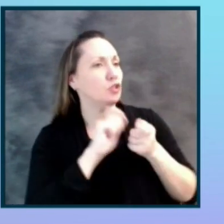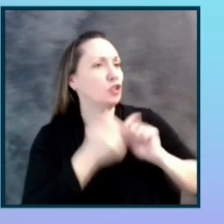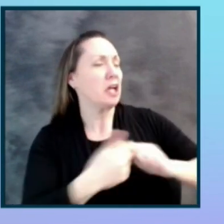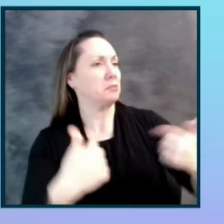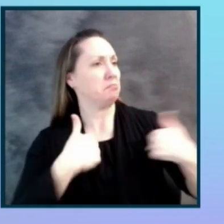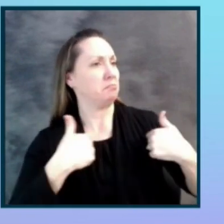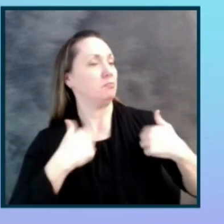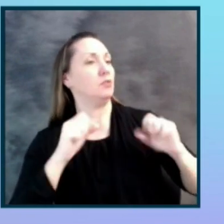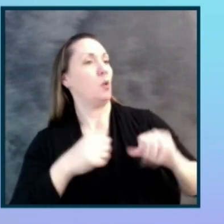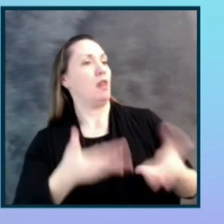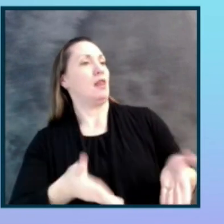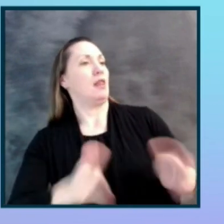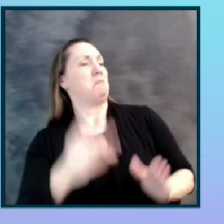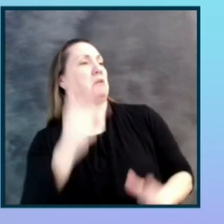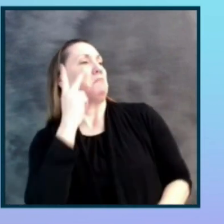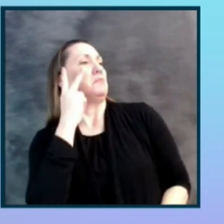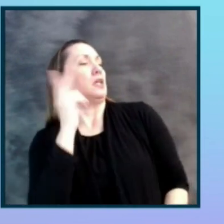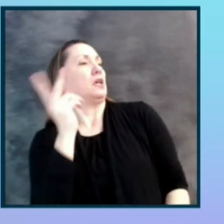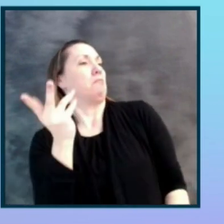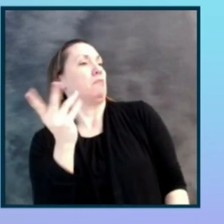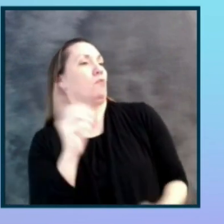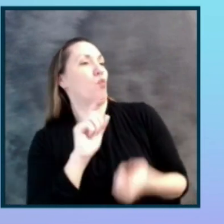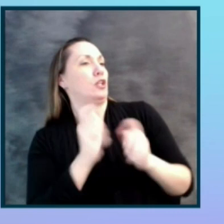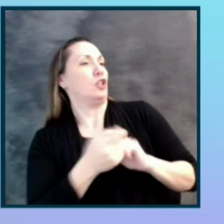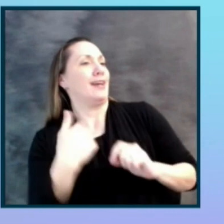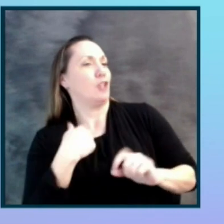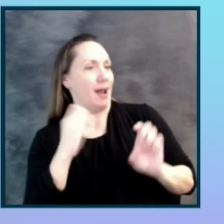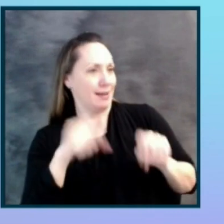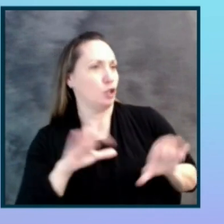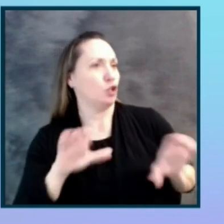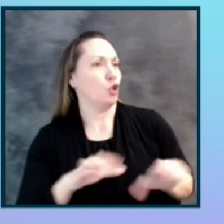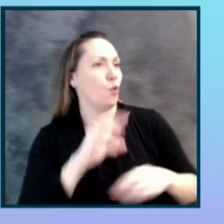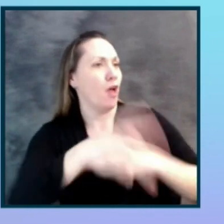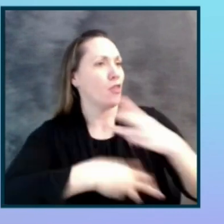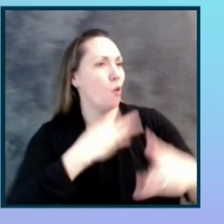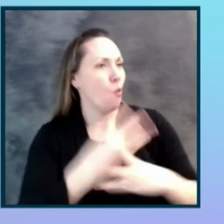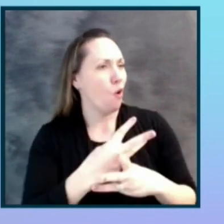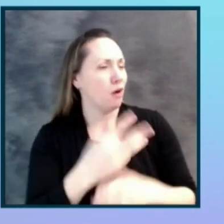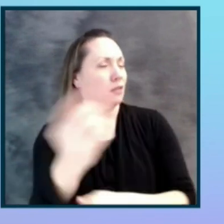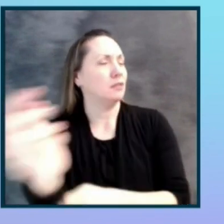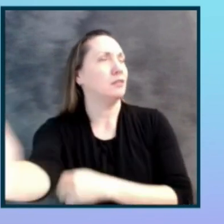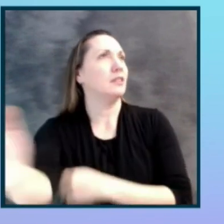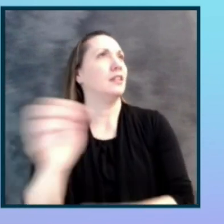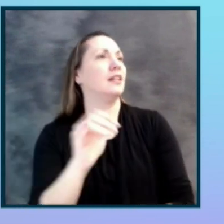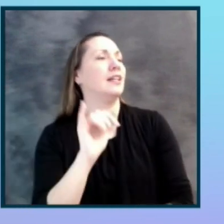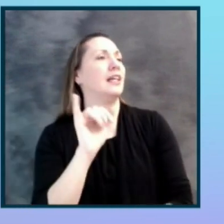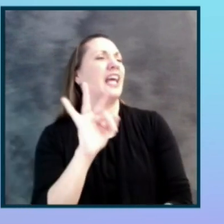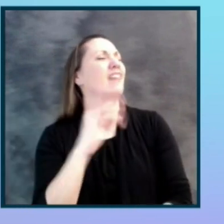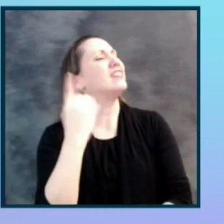let me see what change I can make in the world. And somebody asks just based on your experience, Joe,